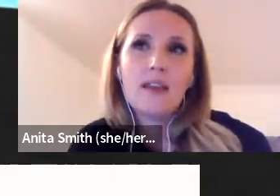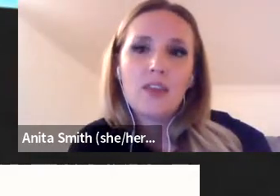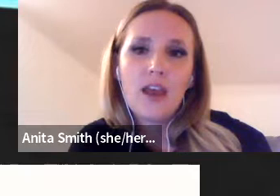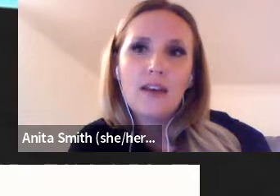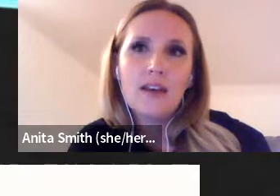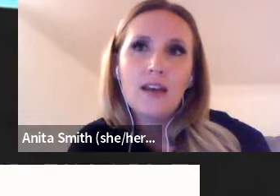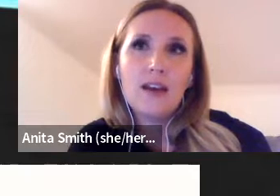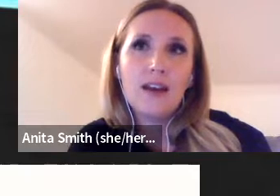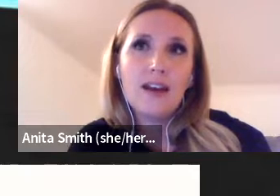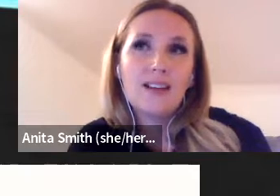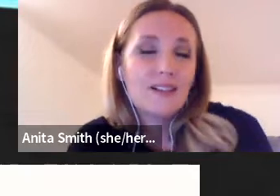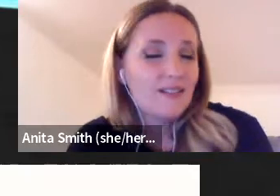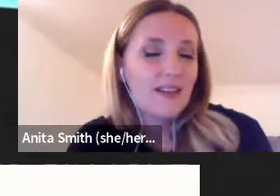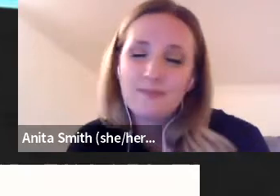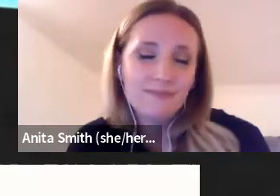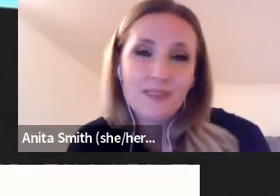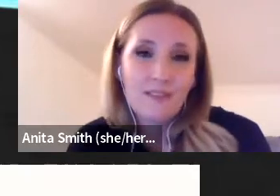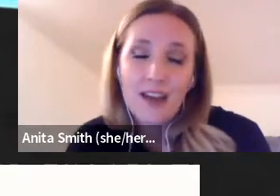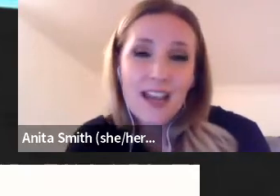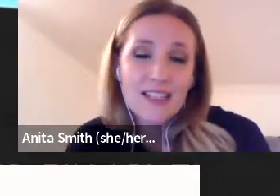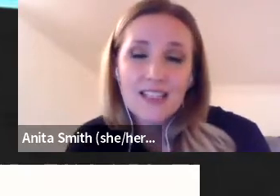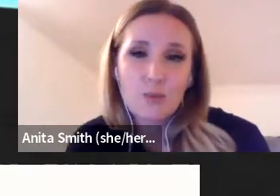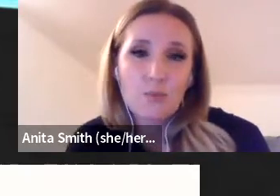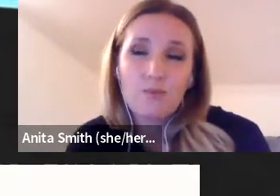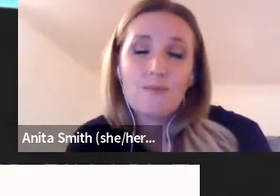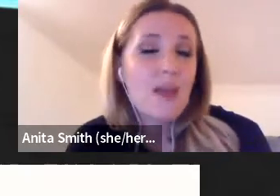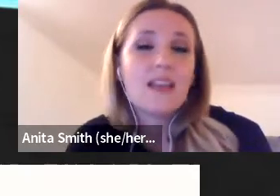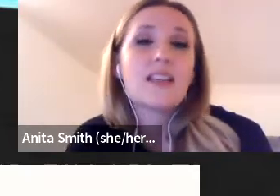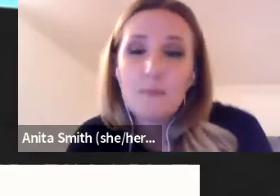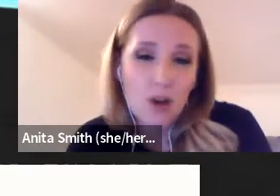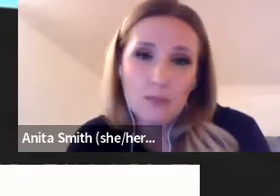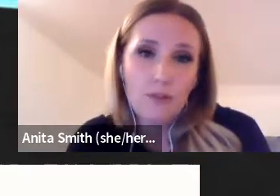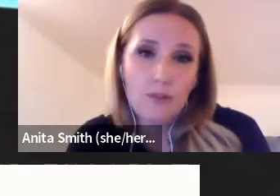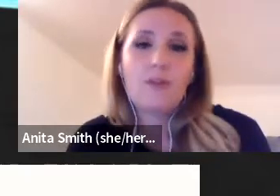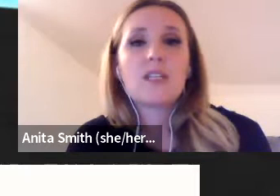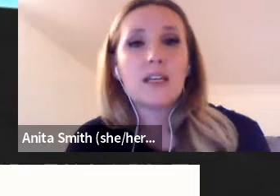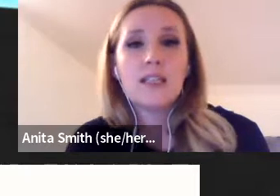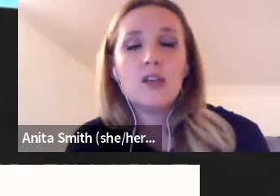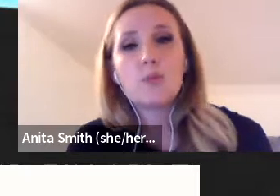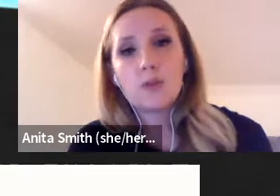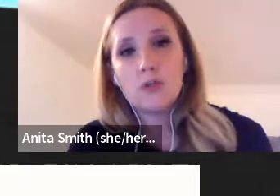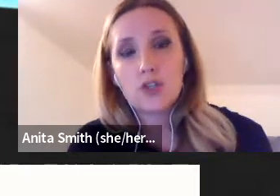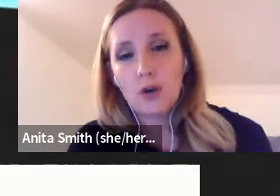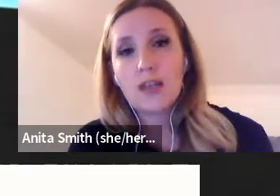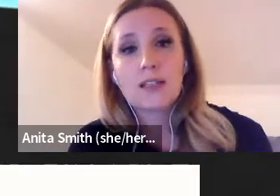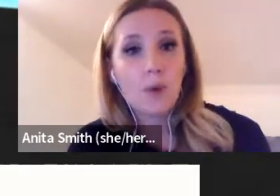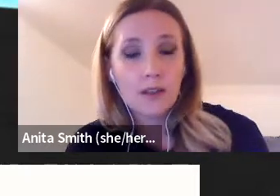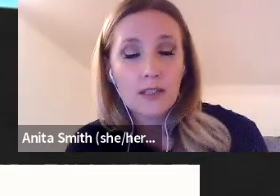And then finances made it impossible for them to continue to produce shows as well